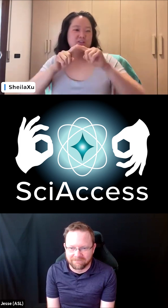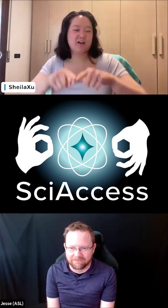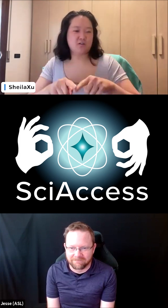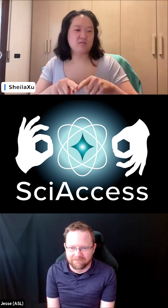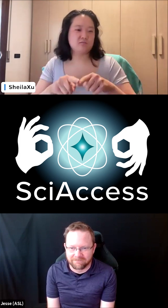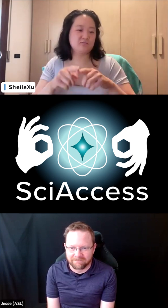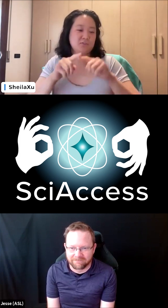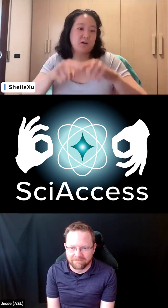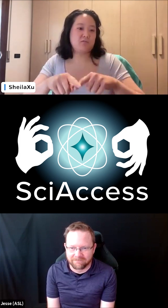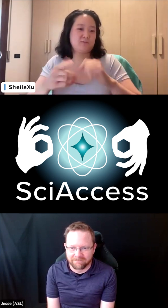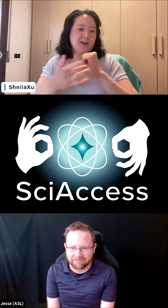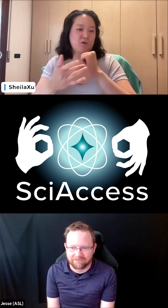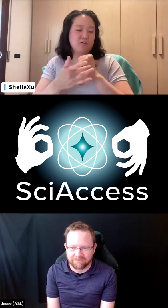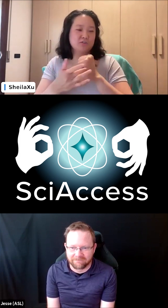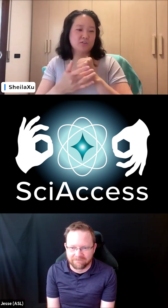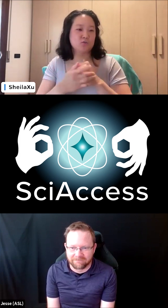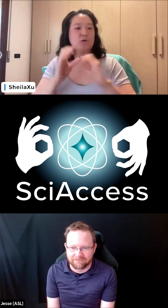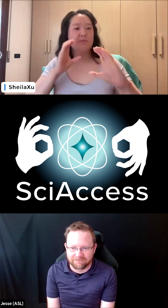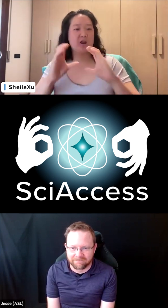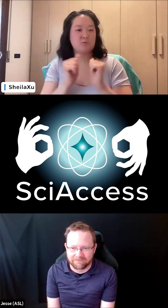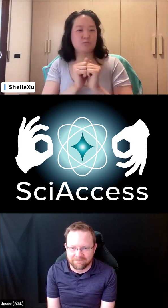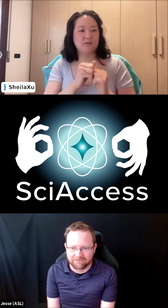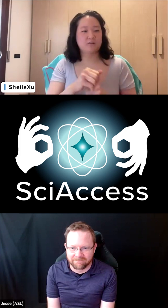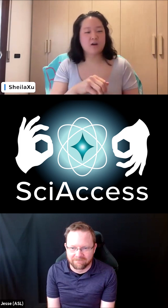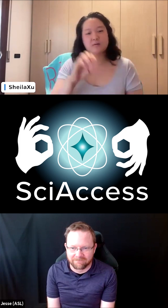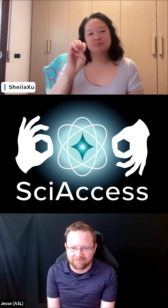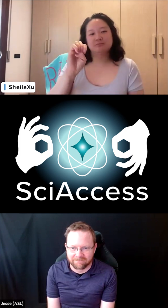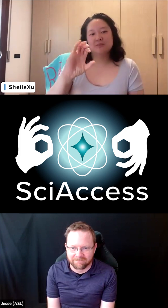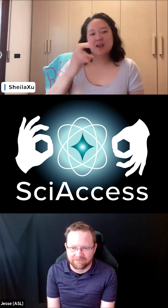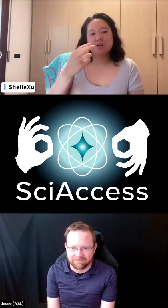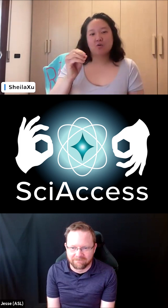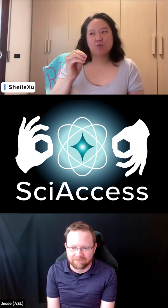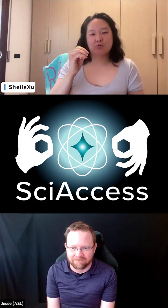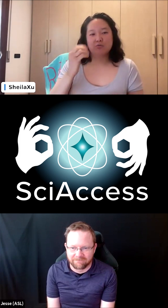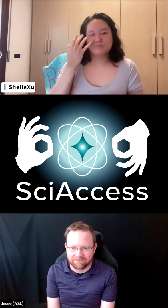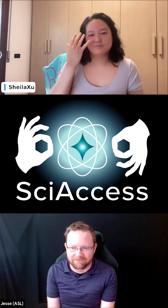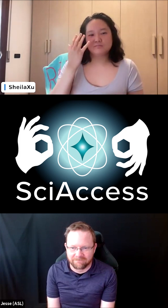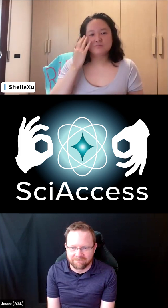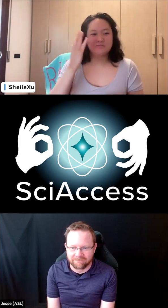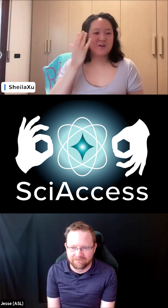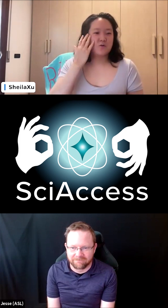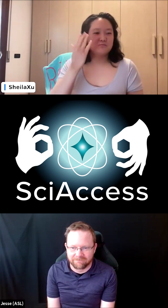dependent on the AI technology. This is the name sign for Echo.